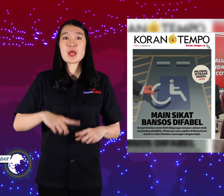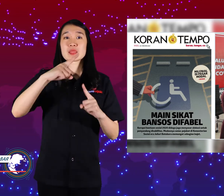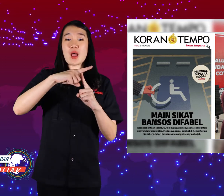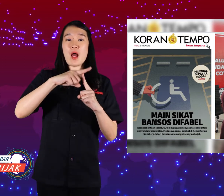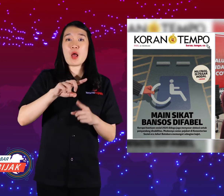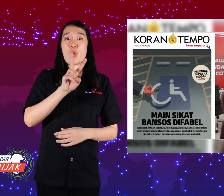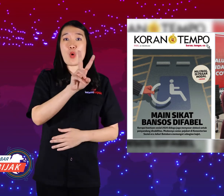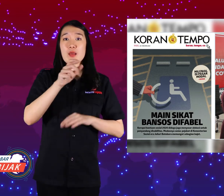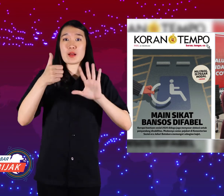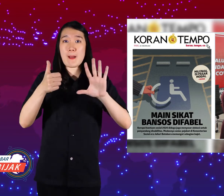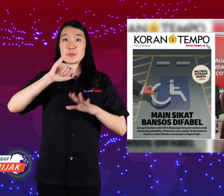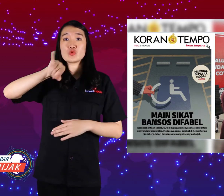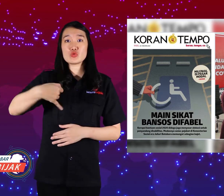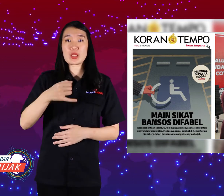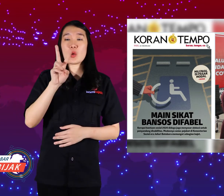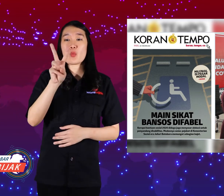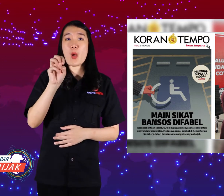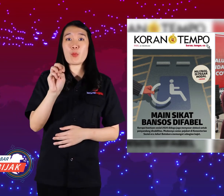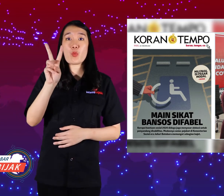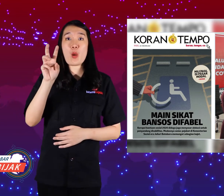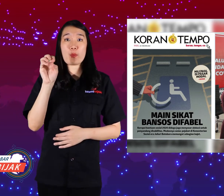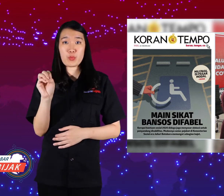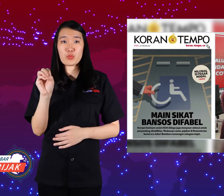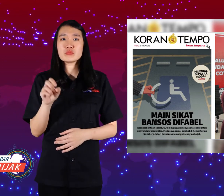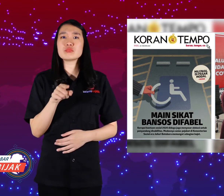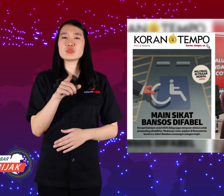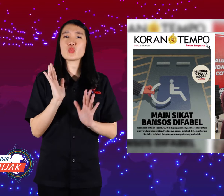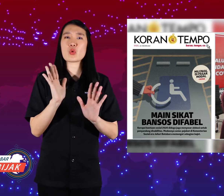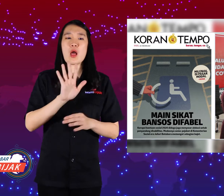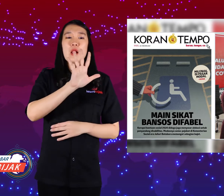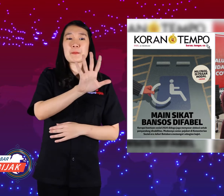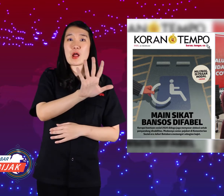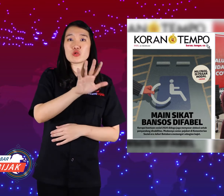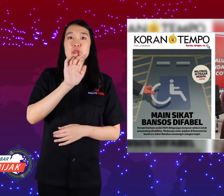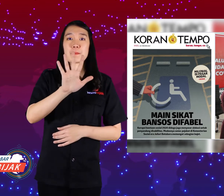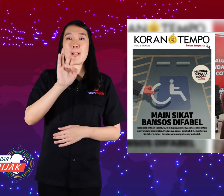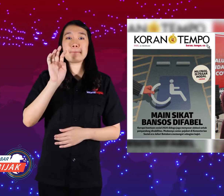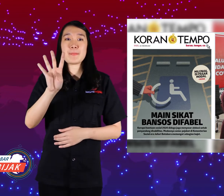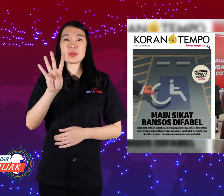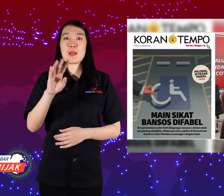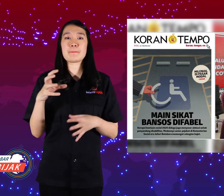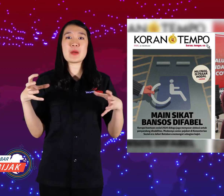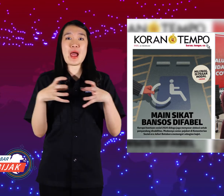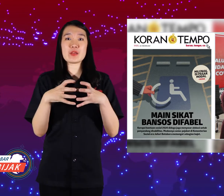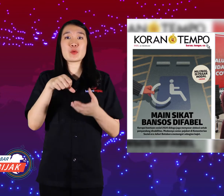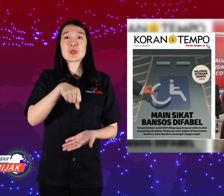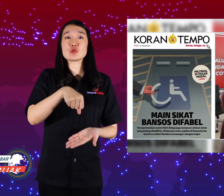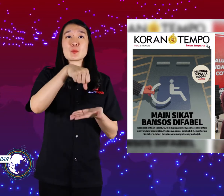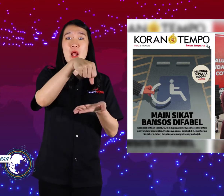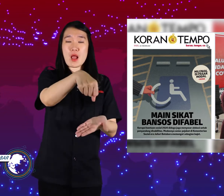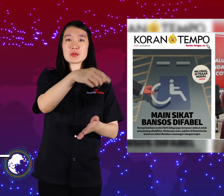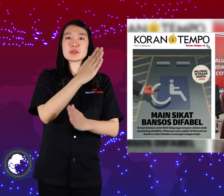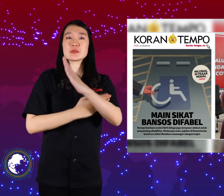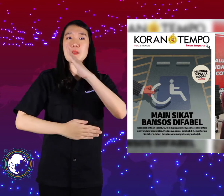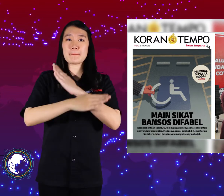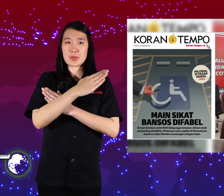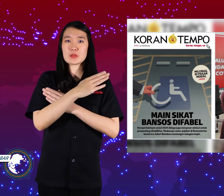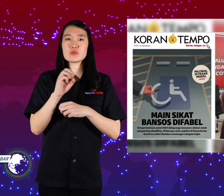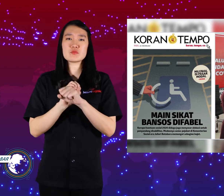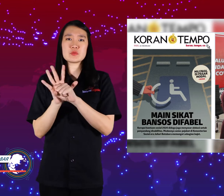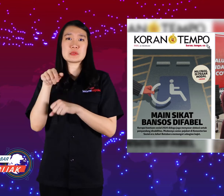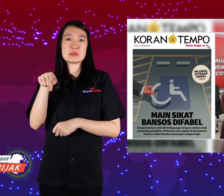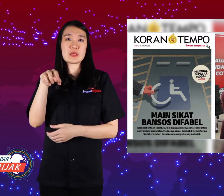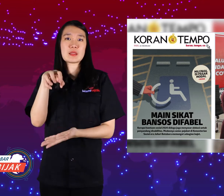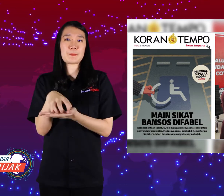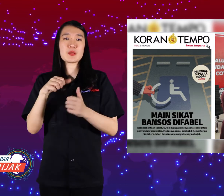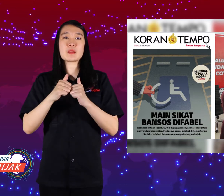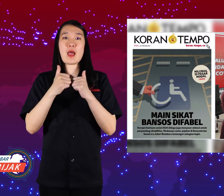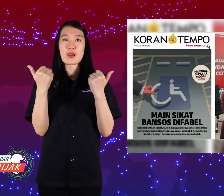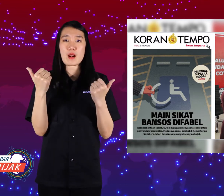As of 26 July 2020, only 554 packages were donated Disability COVID-19 distributed in Tangerang.